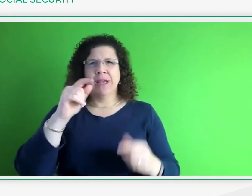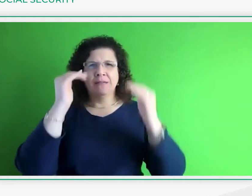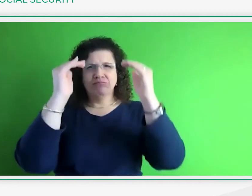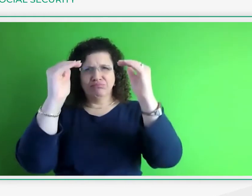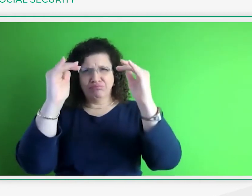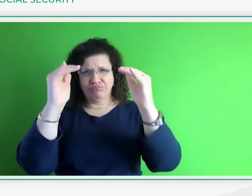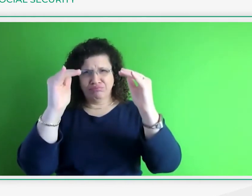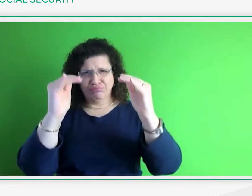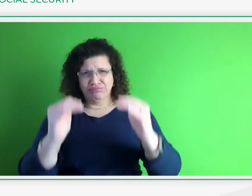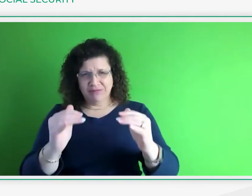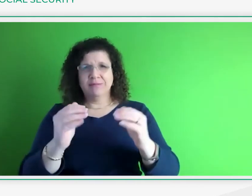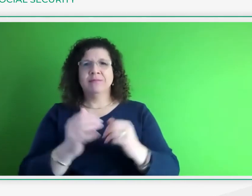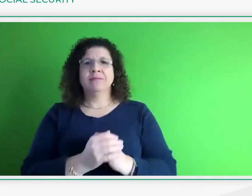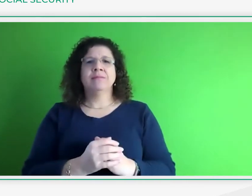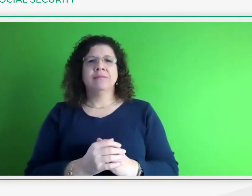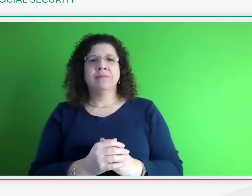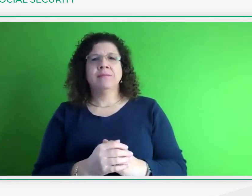age, and what that looks like.